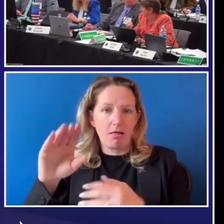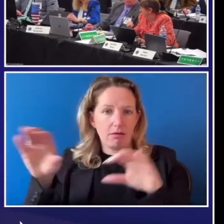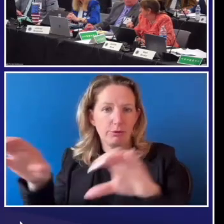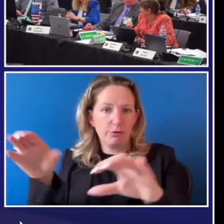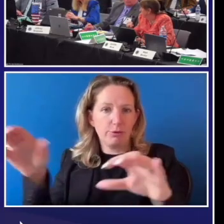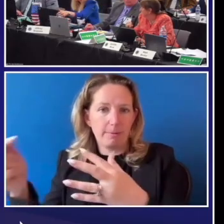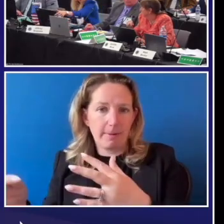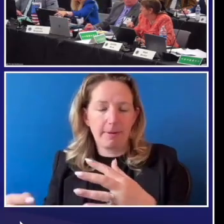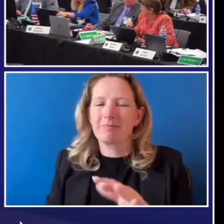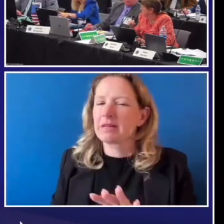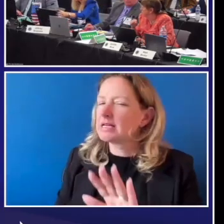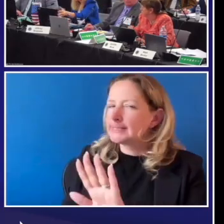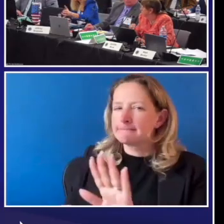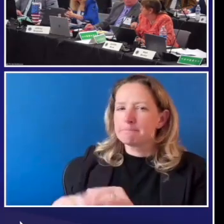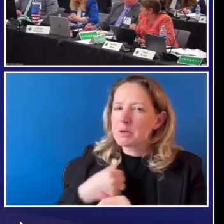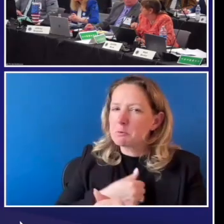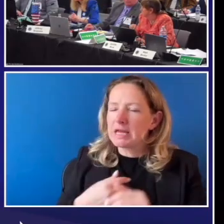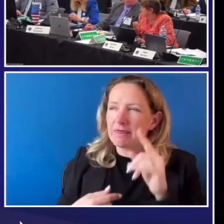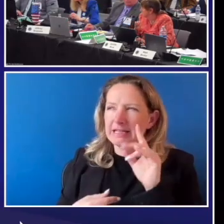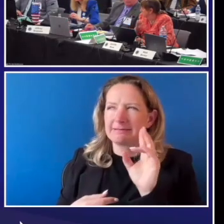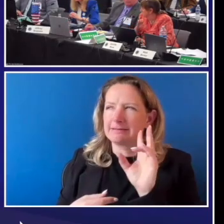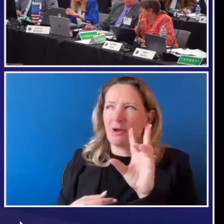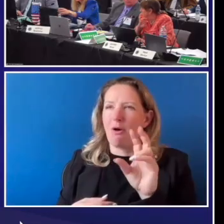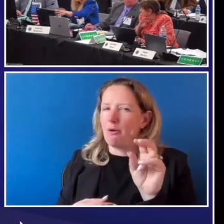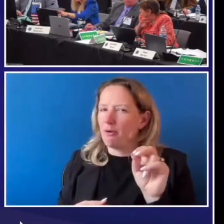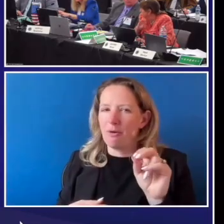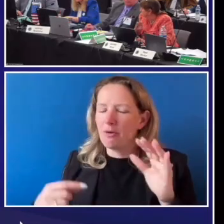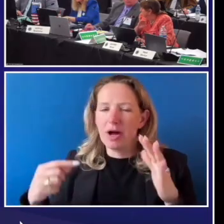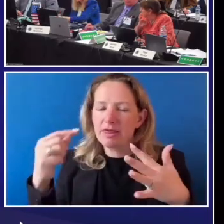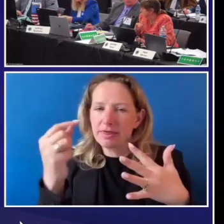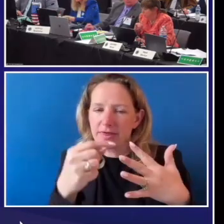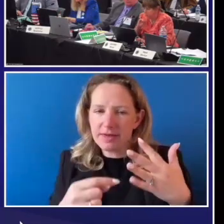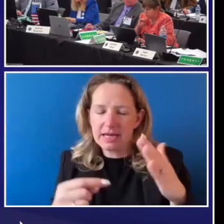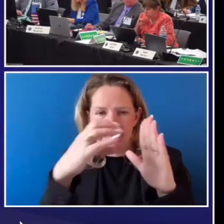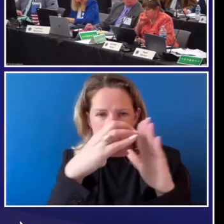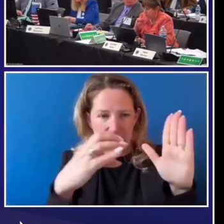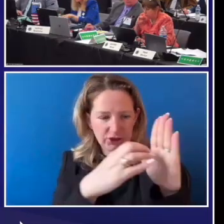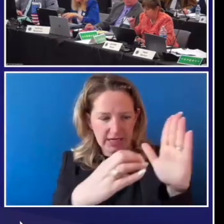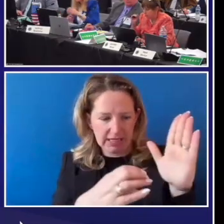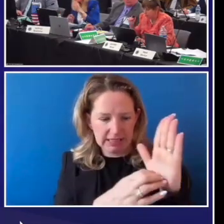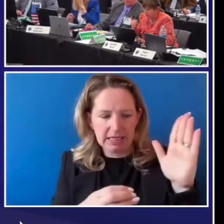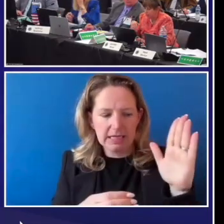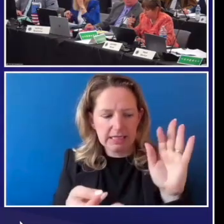So maybe this these section, like maybe there could be a statement just simply saying somewhere,